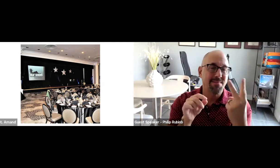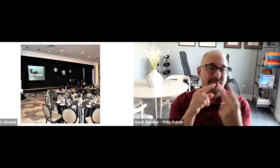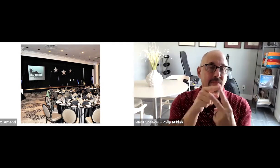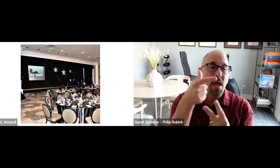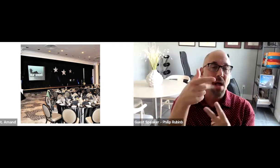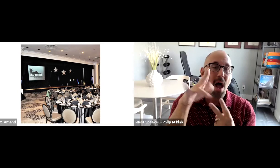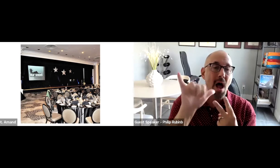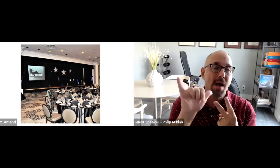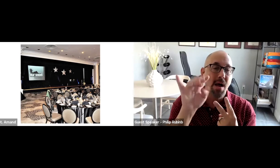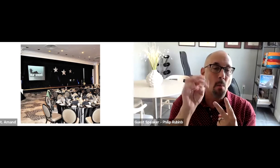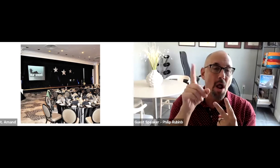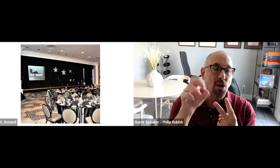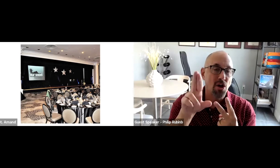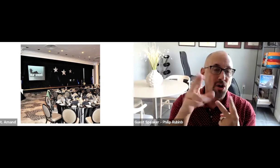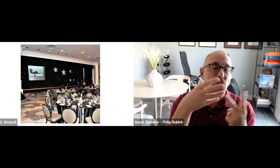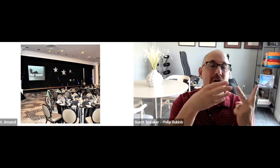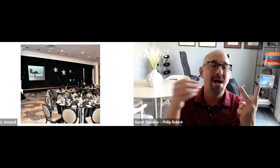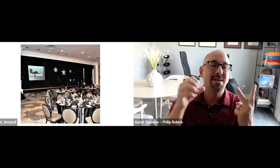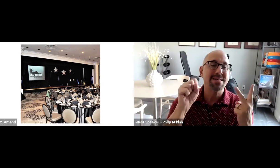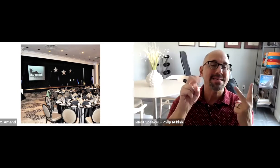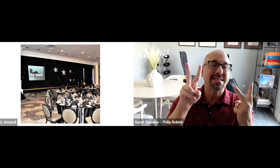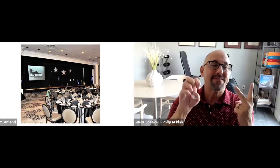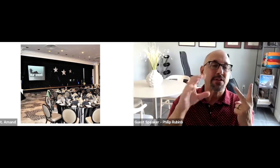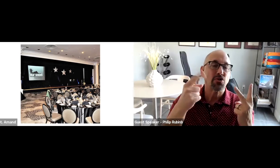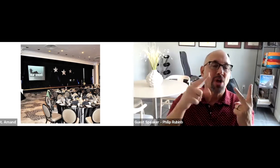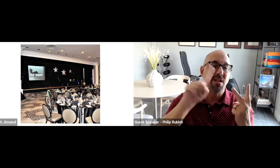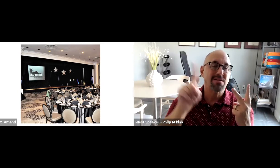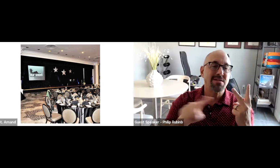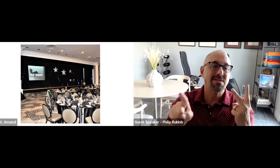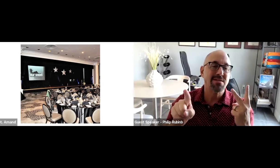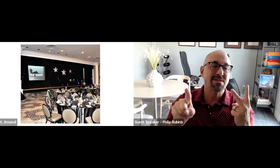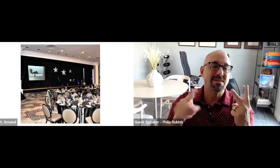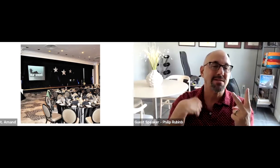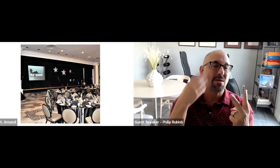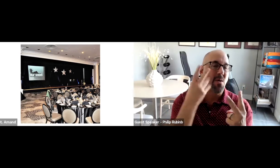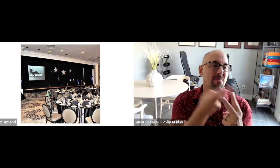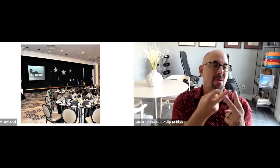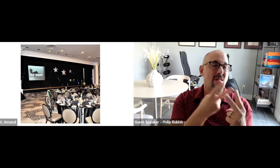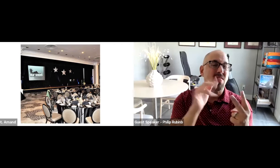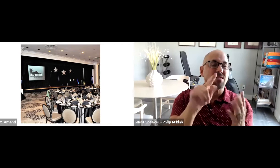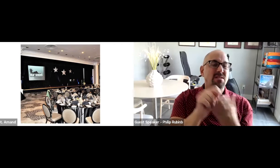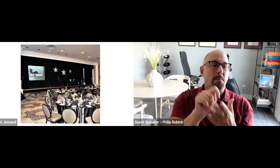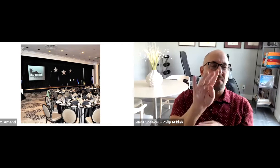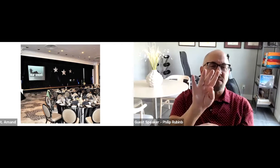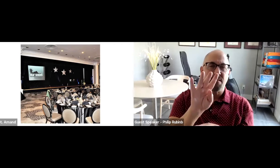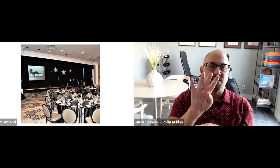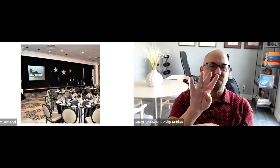They were from RIT-NTID. The first, of course, was Guy Wonder, and the second one was Sven.